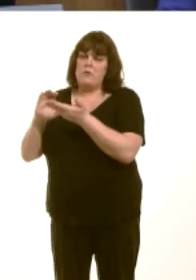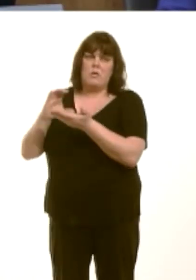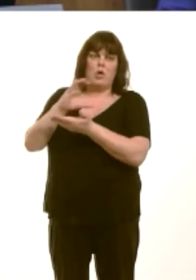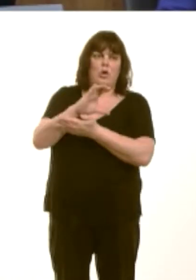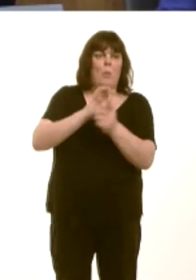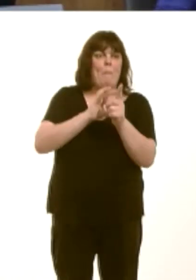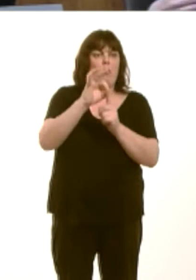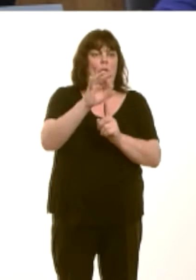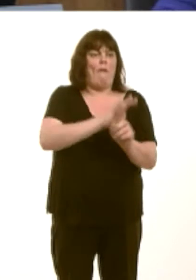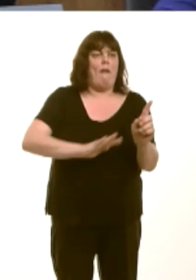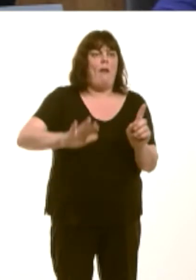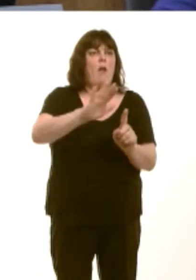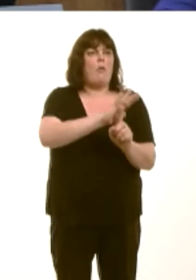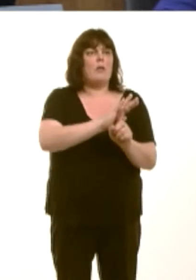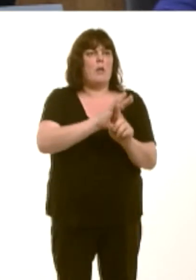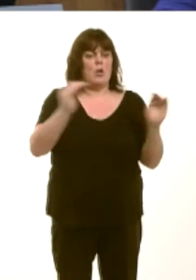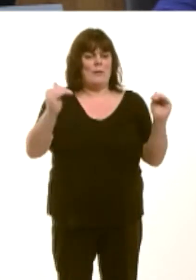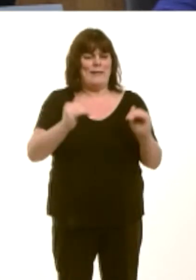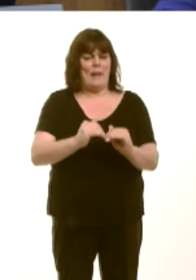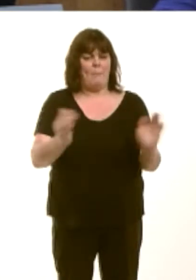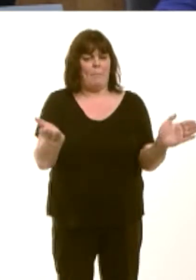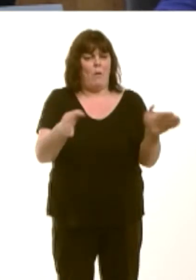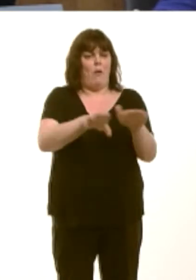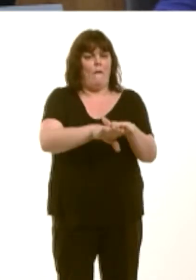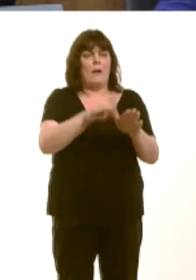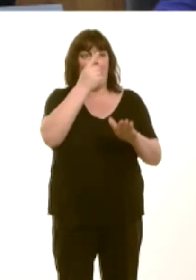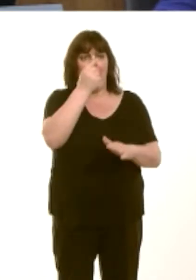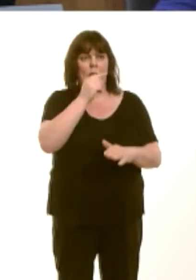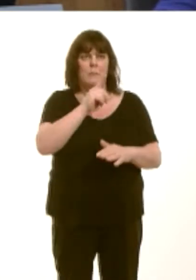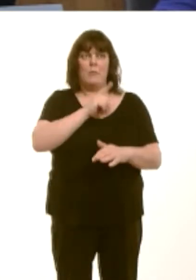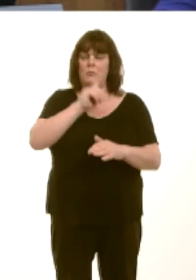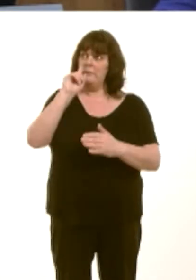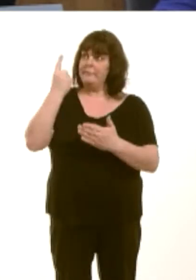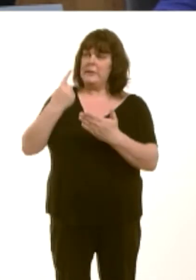At the time that the privatisation of British Coal occurred, a deliberate decision was taken